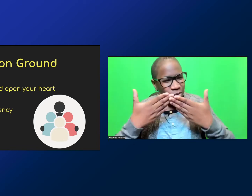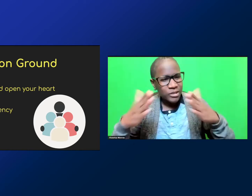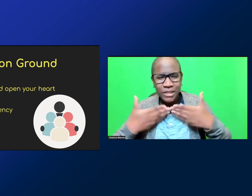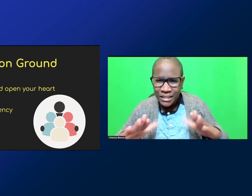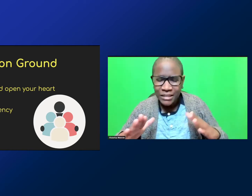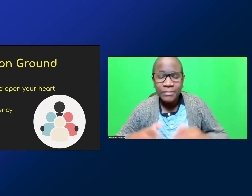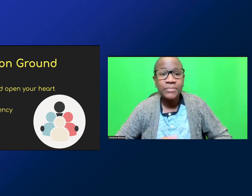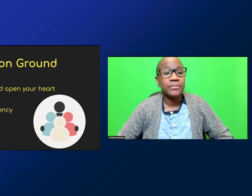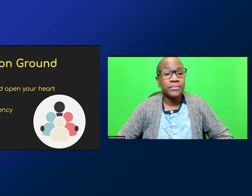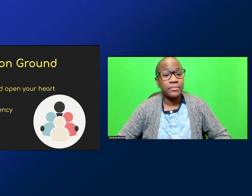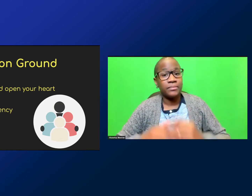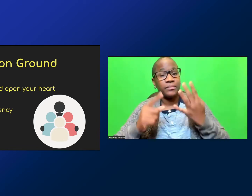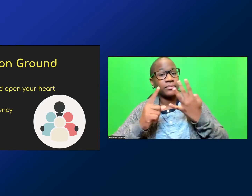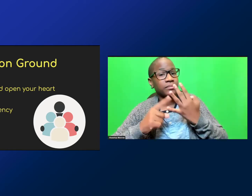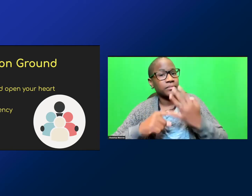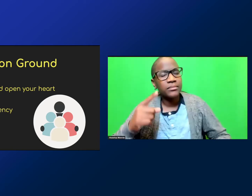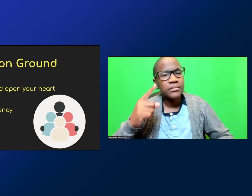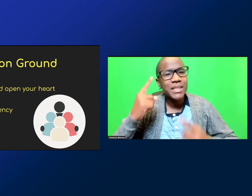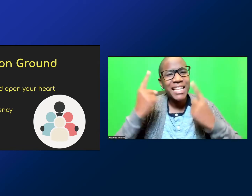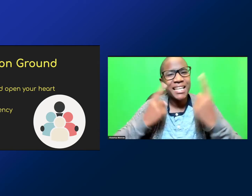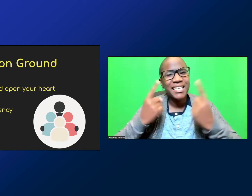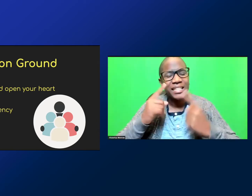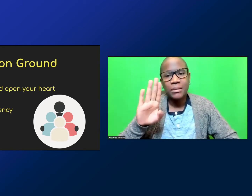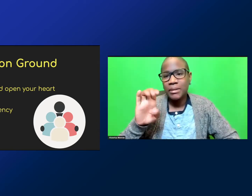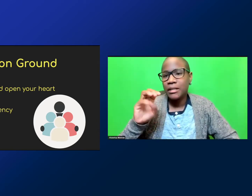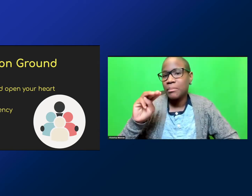who are coming with a more progressive mindset and so i just encourage everyone to be open